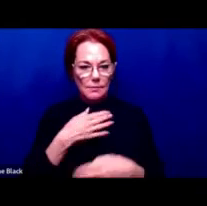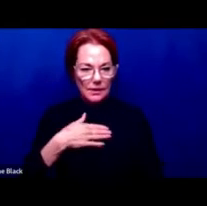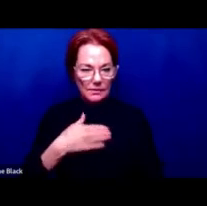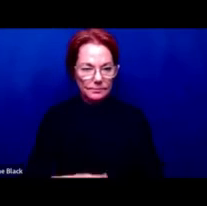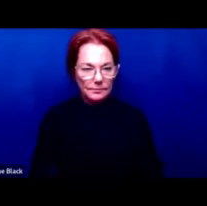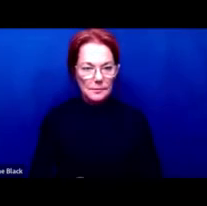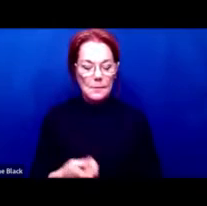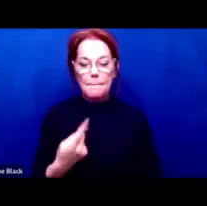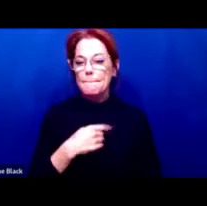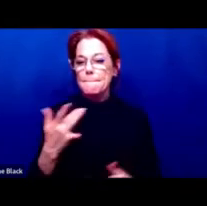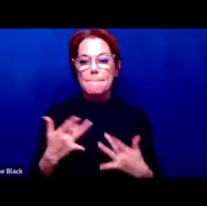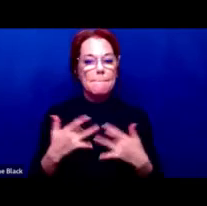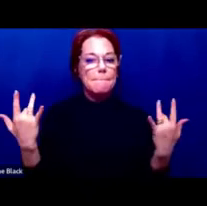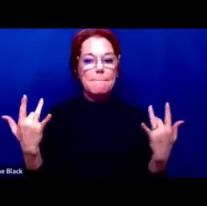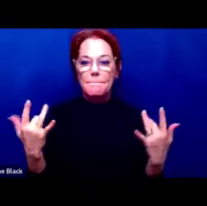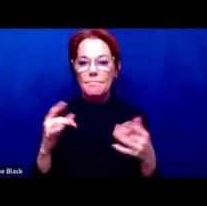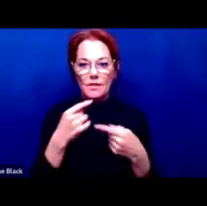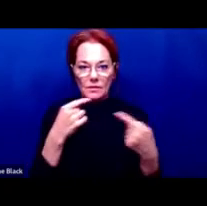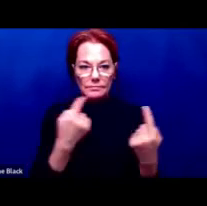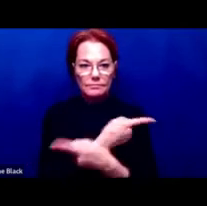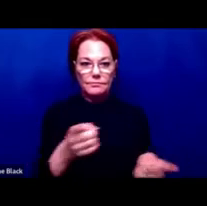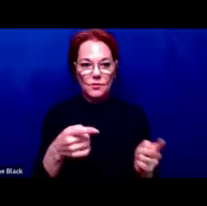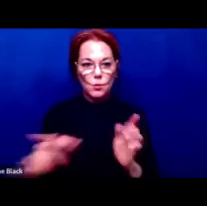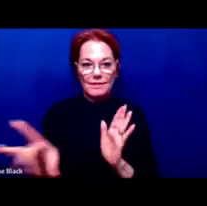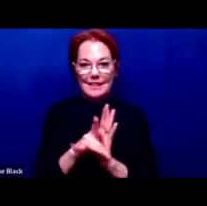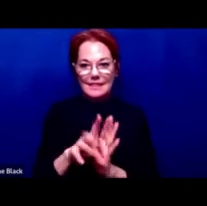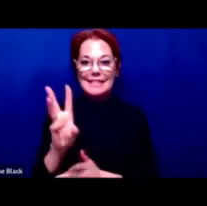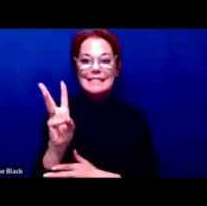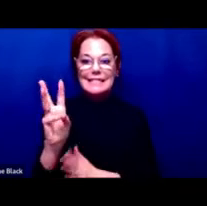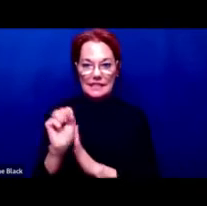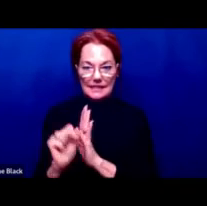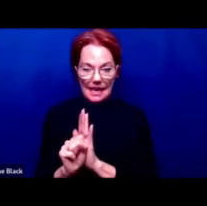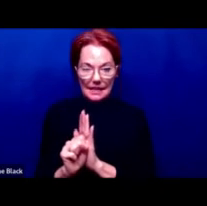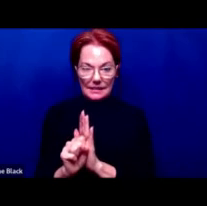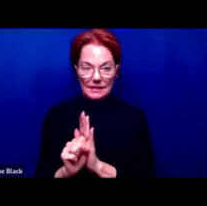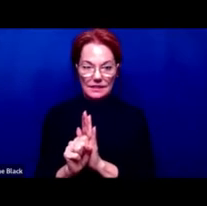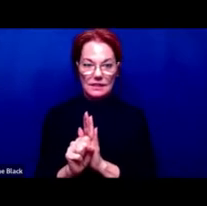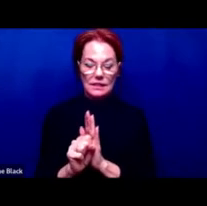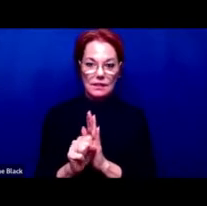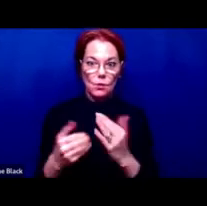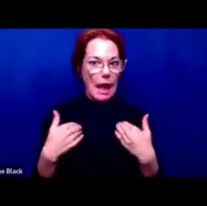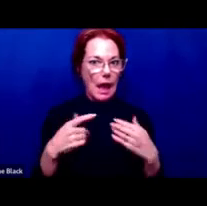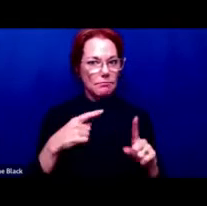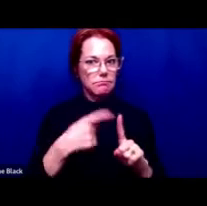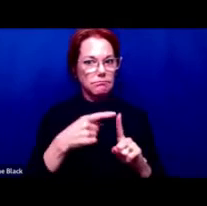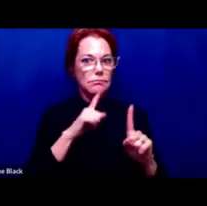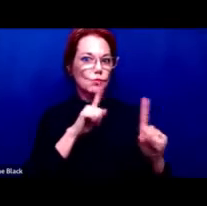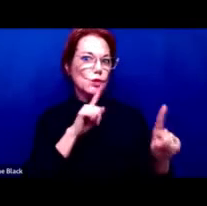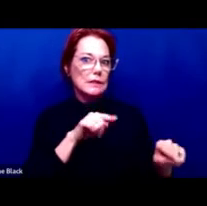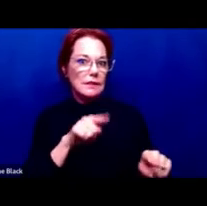thrilled to say that we have selected six states, again, we had an overwhelming, really positive response from states wanting to participate,